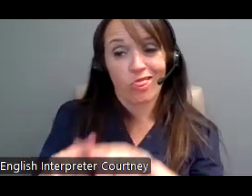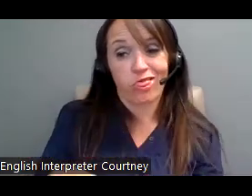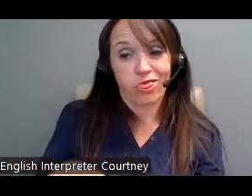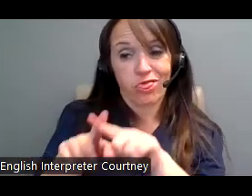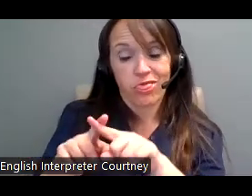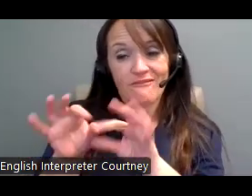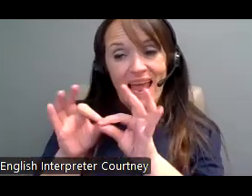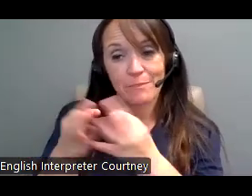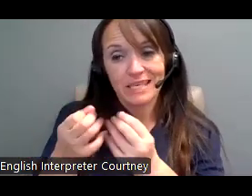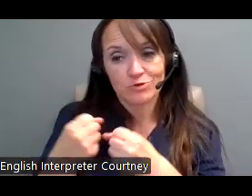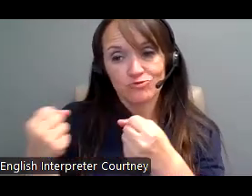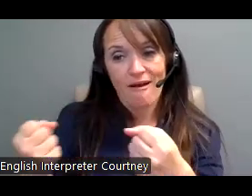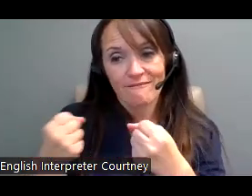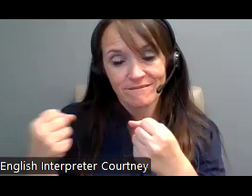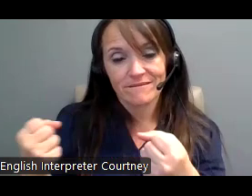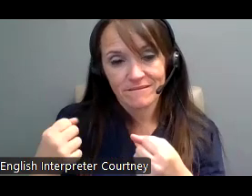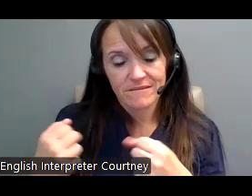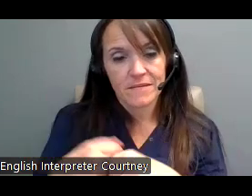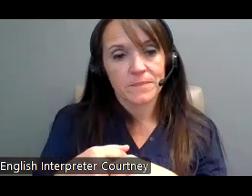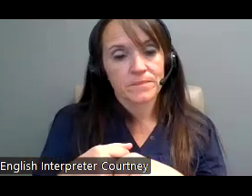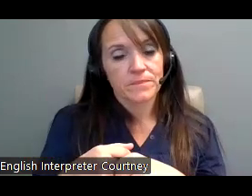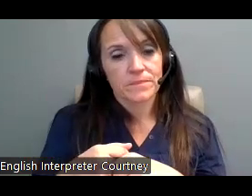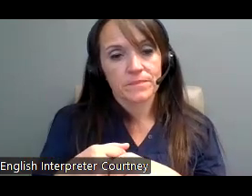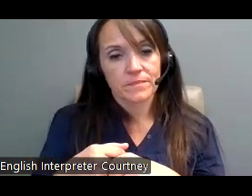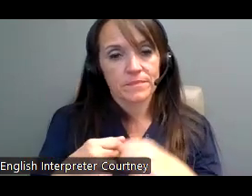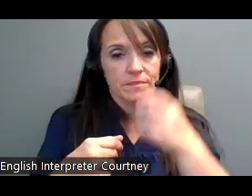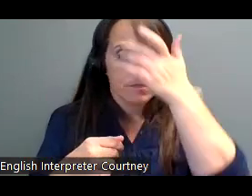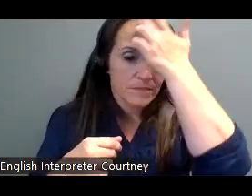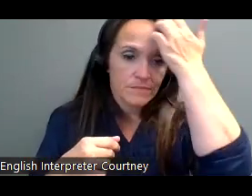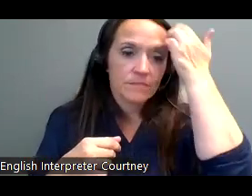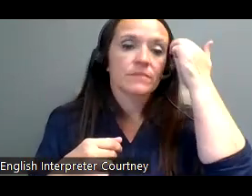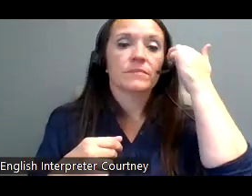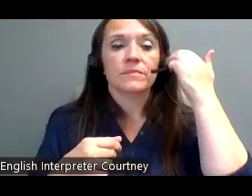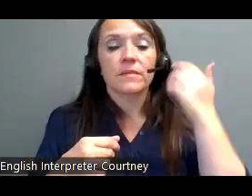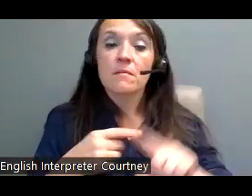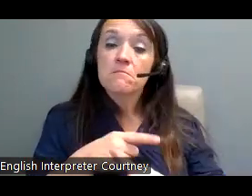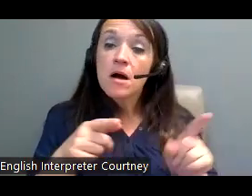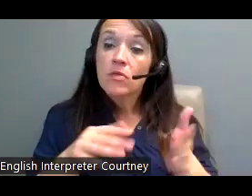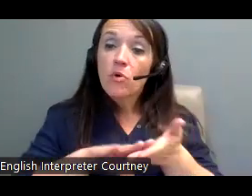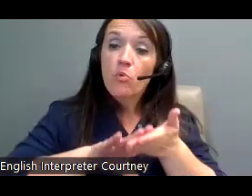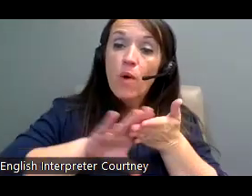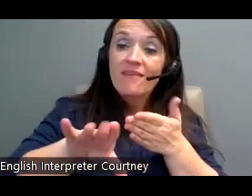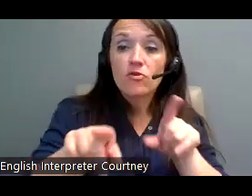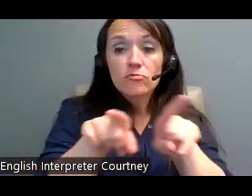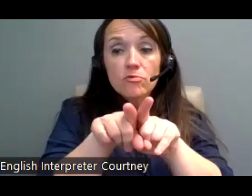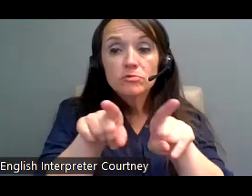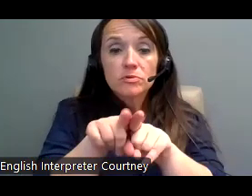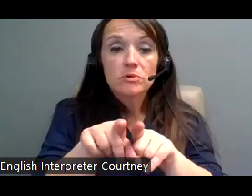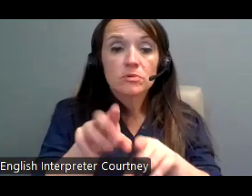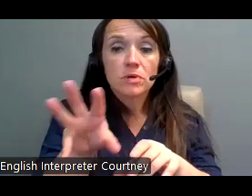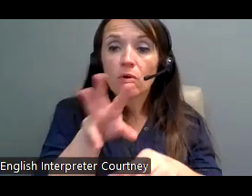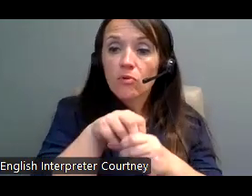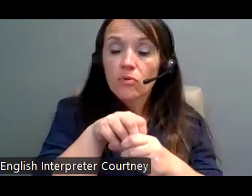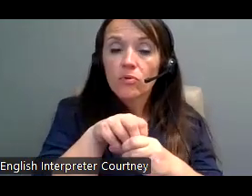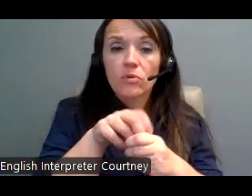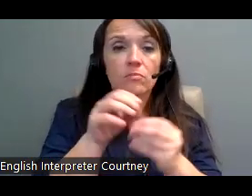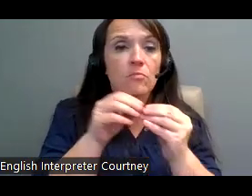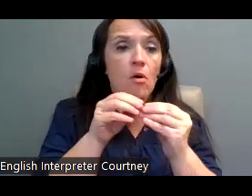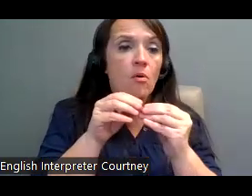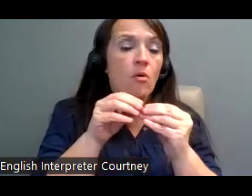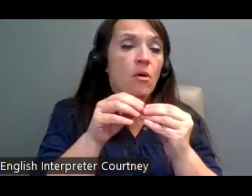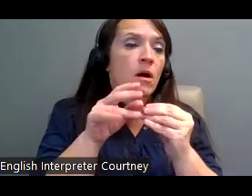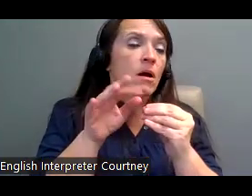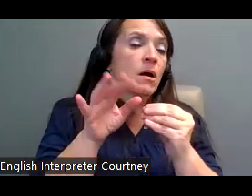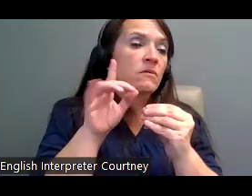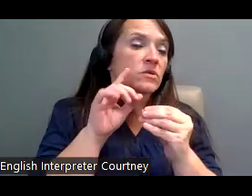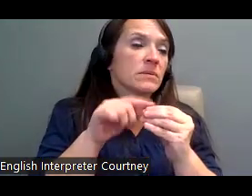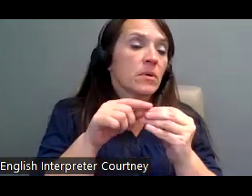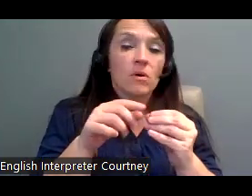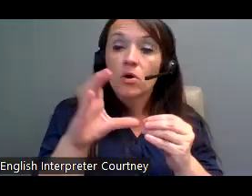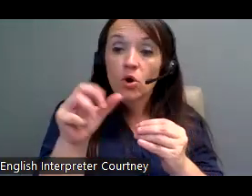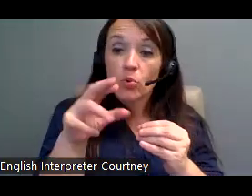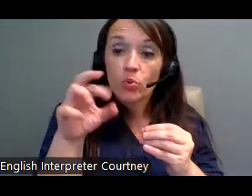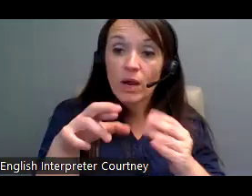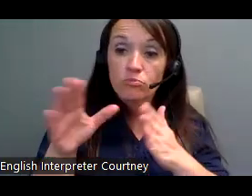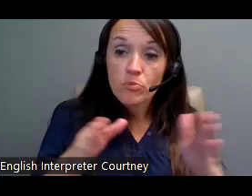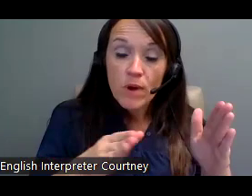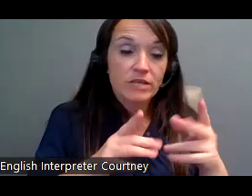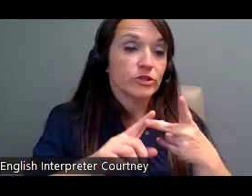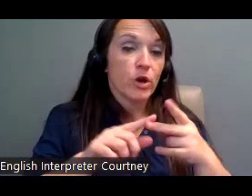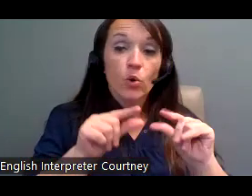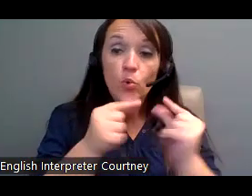We also have additional services that are within the waivers that could kinda prepare people for employment so career preparation there is also group employment if somebody